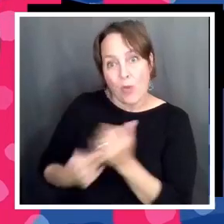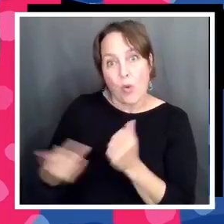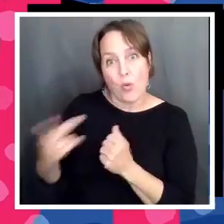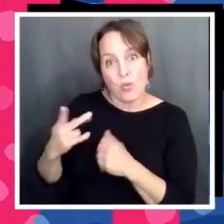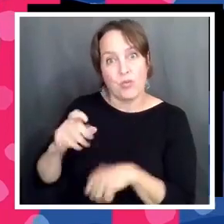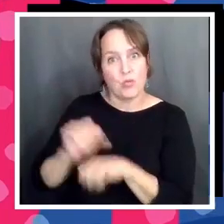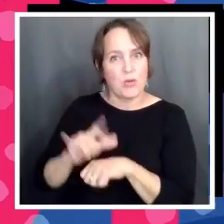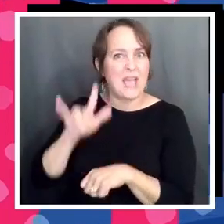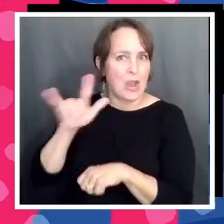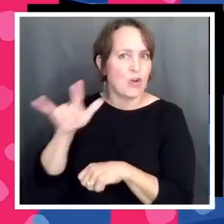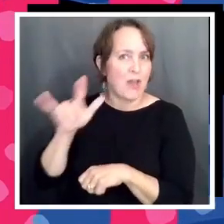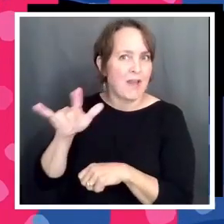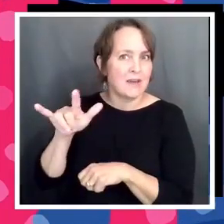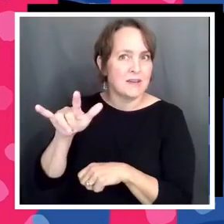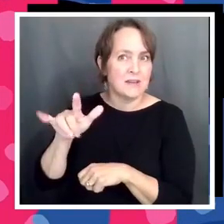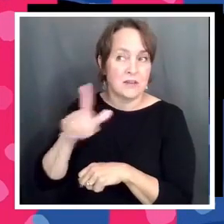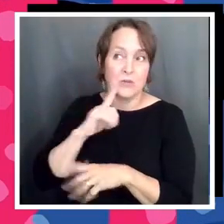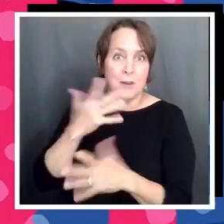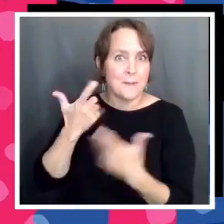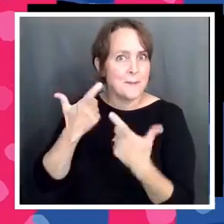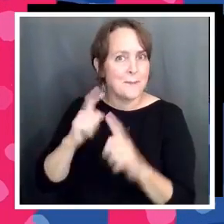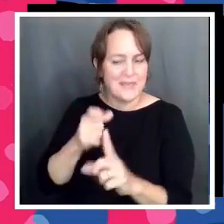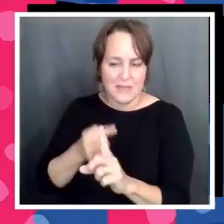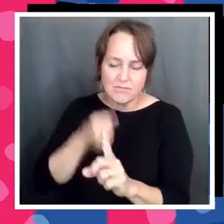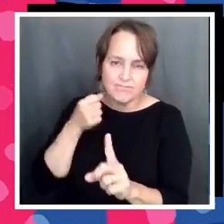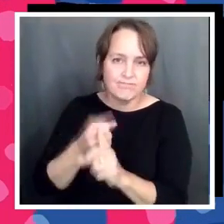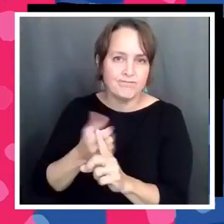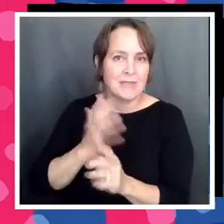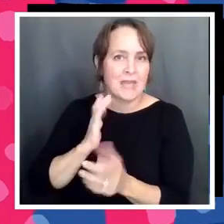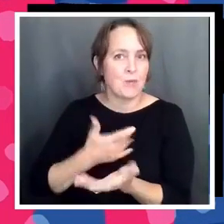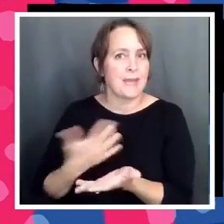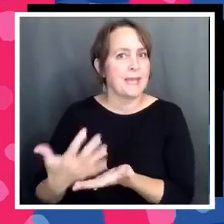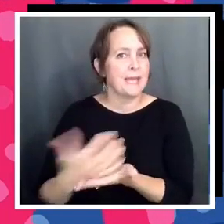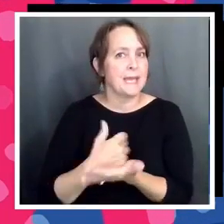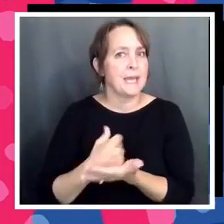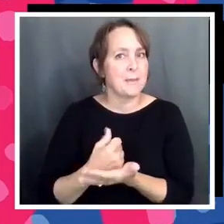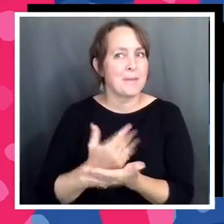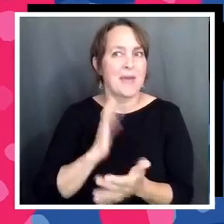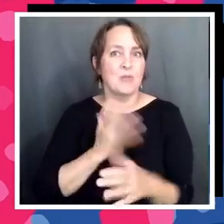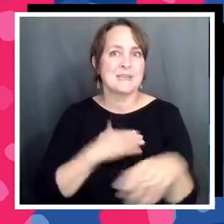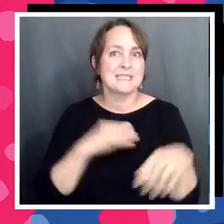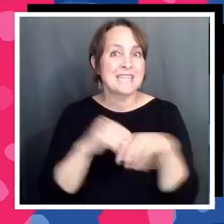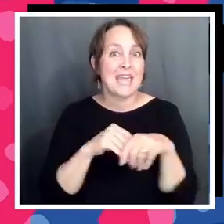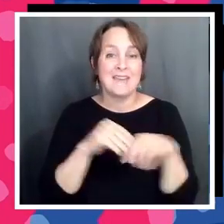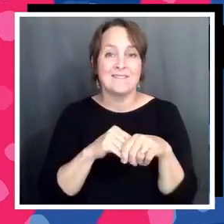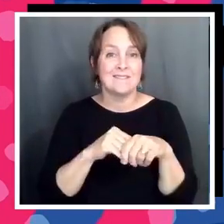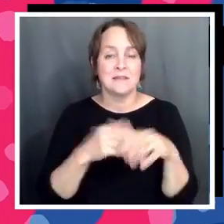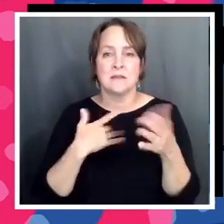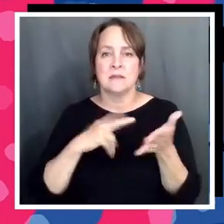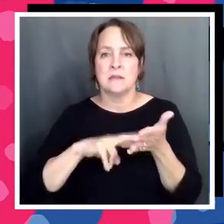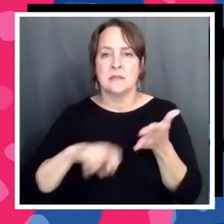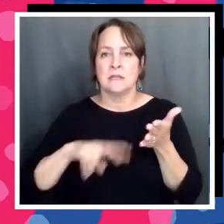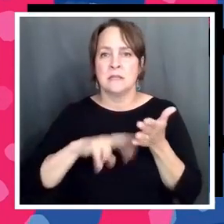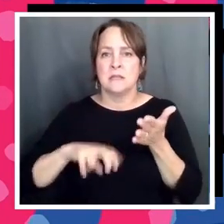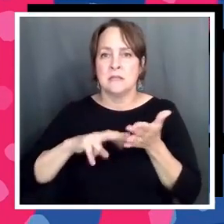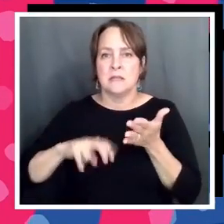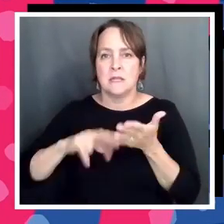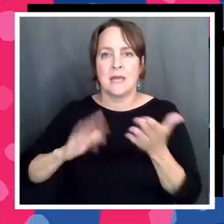MAKE FOR YOU IN YOUR HOME?